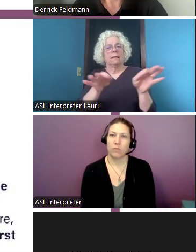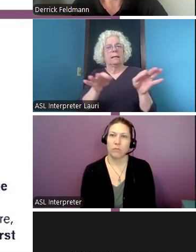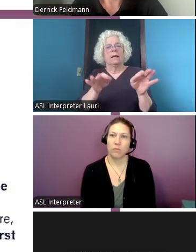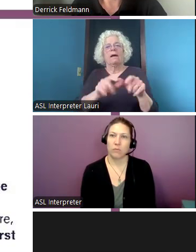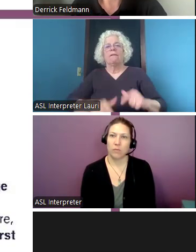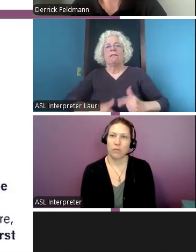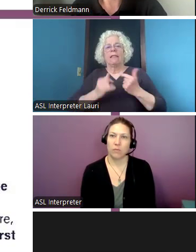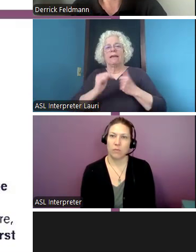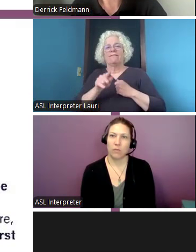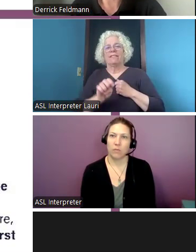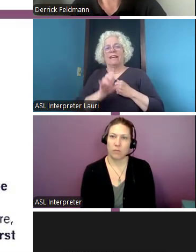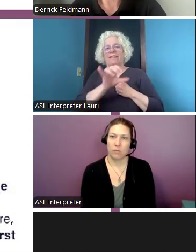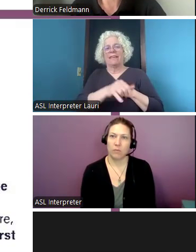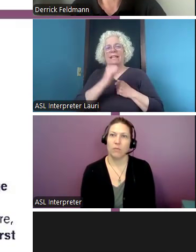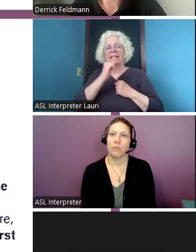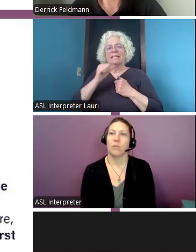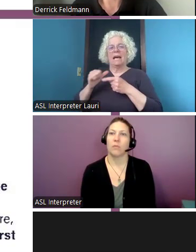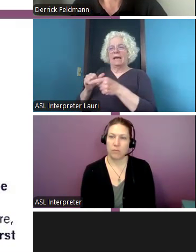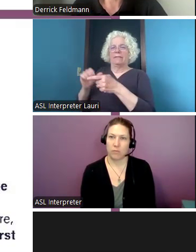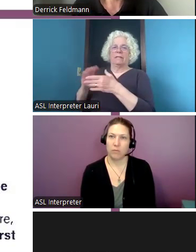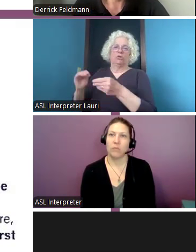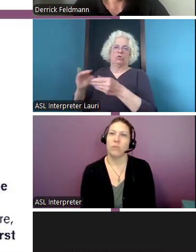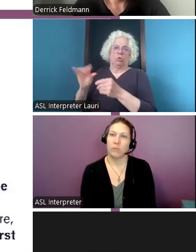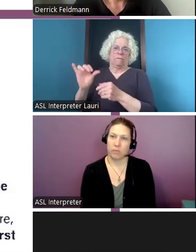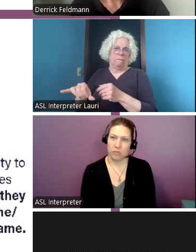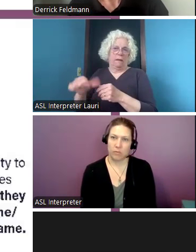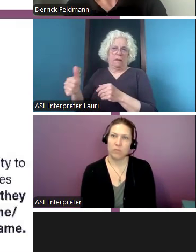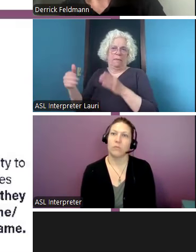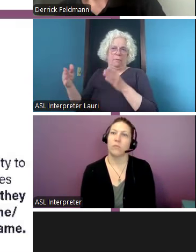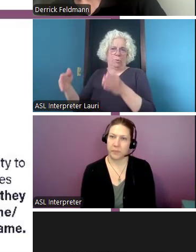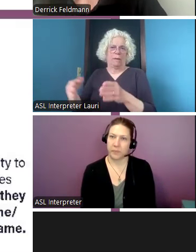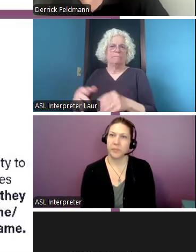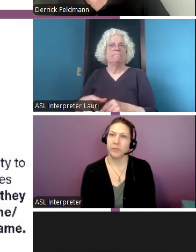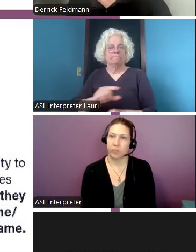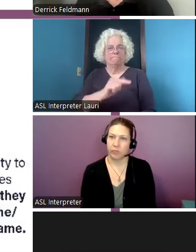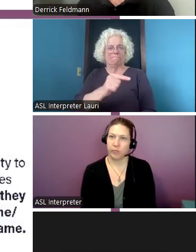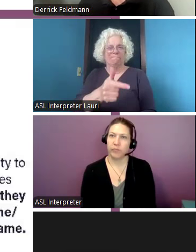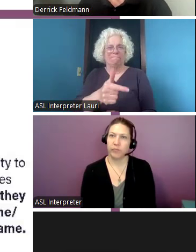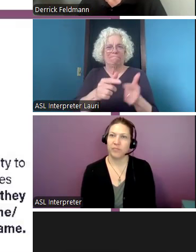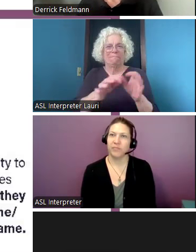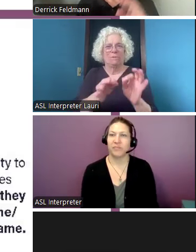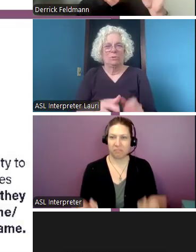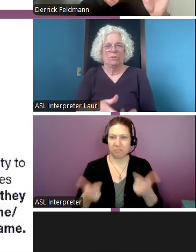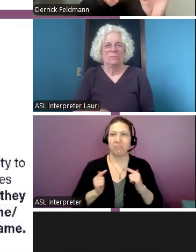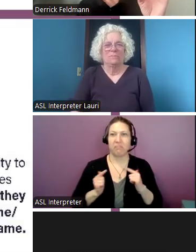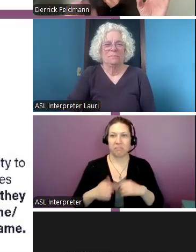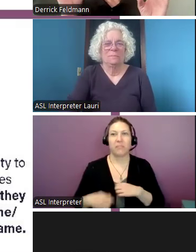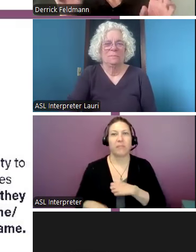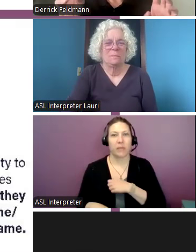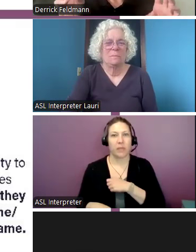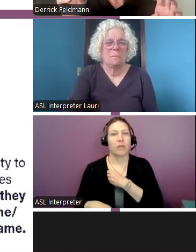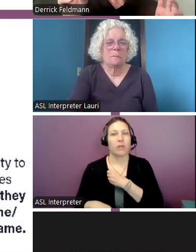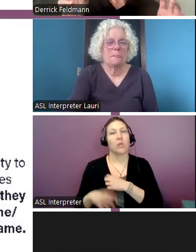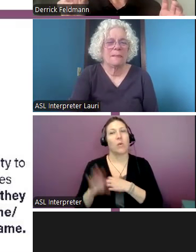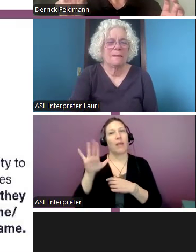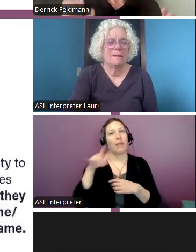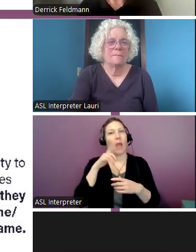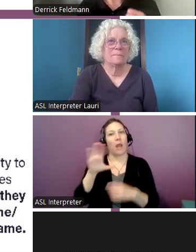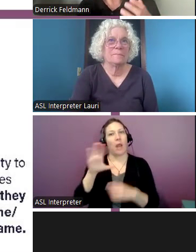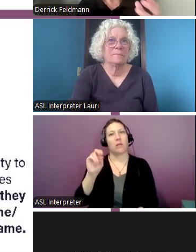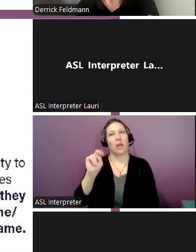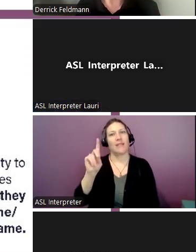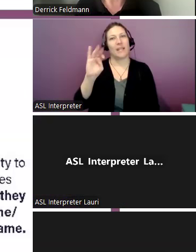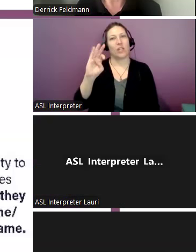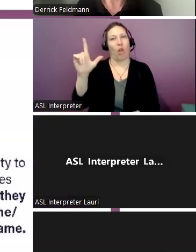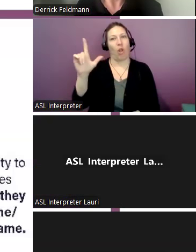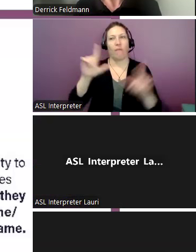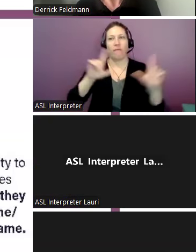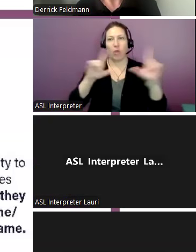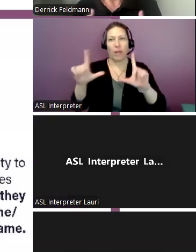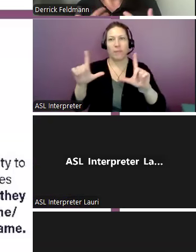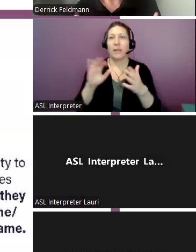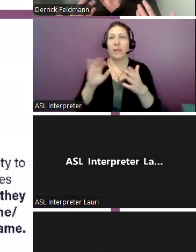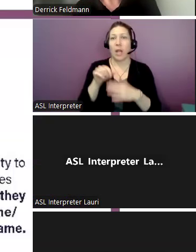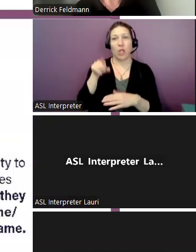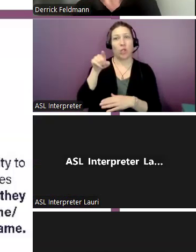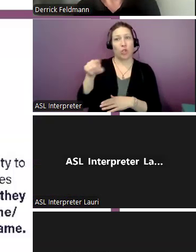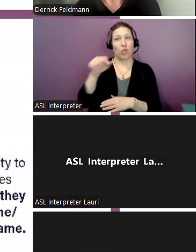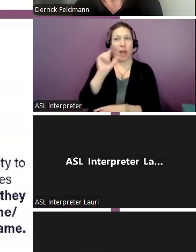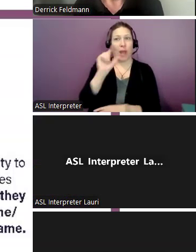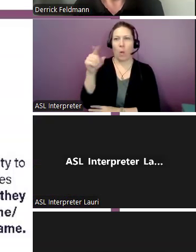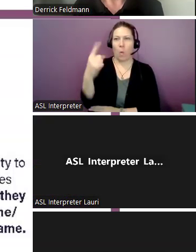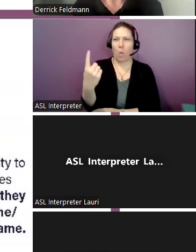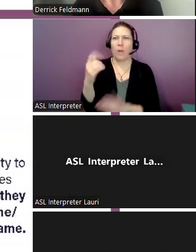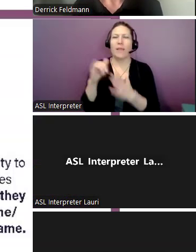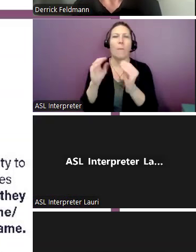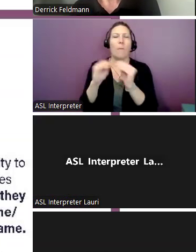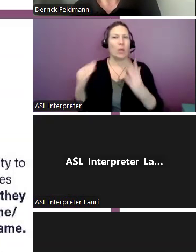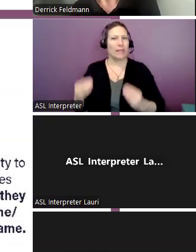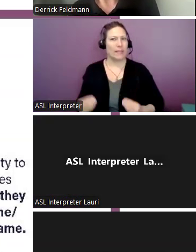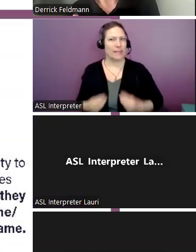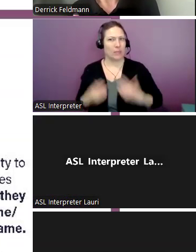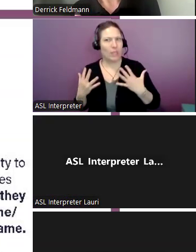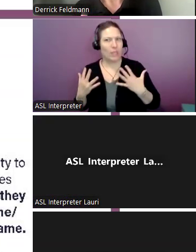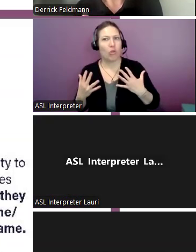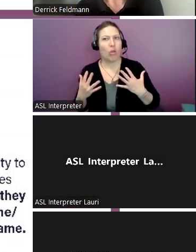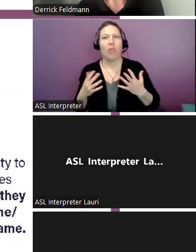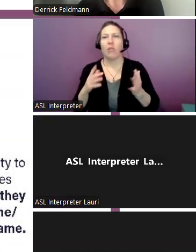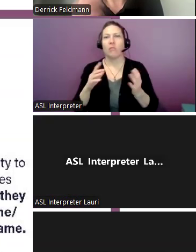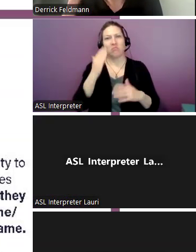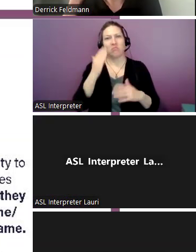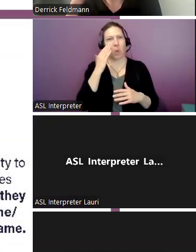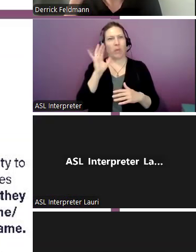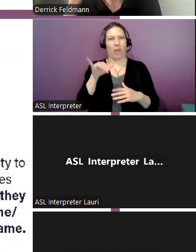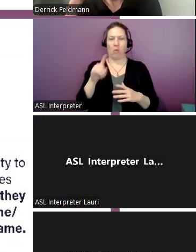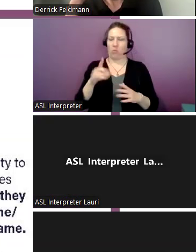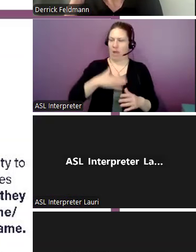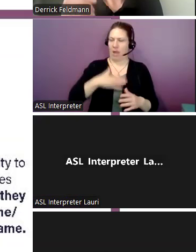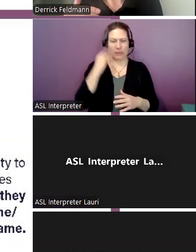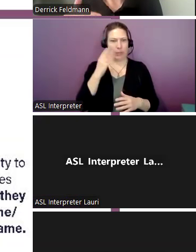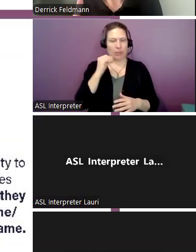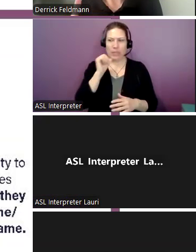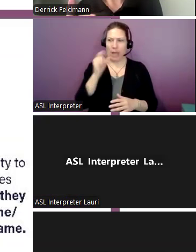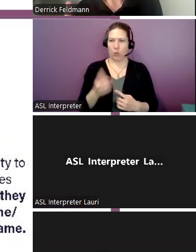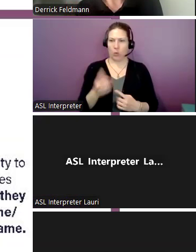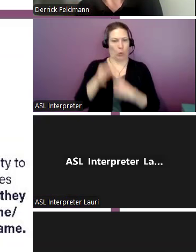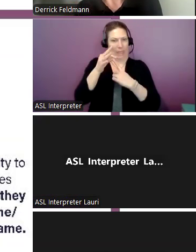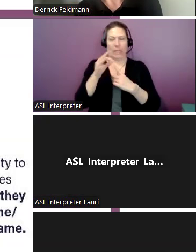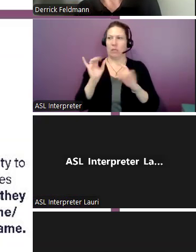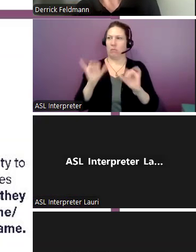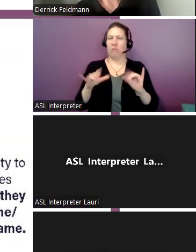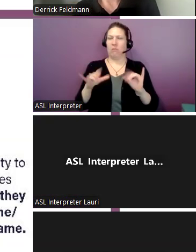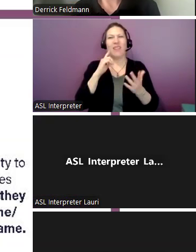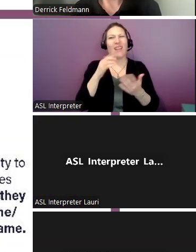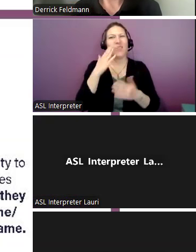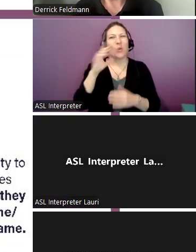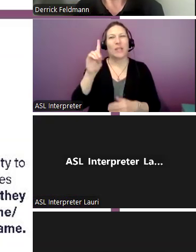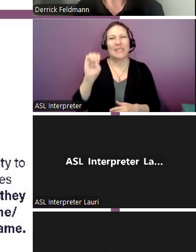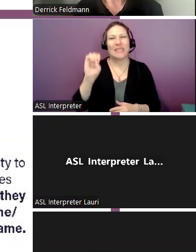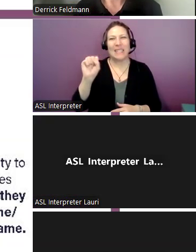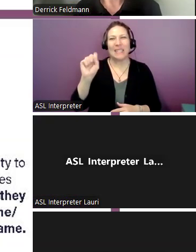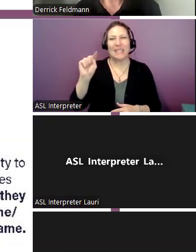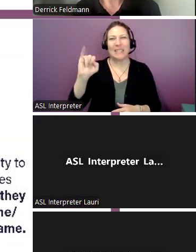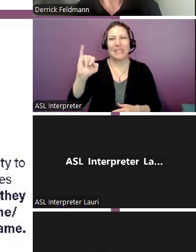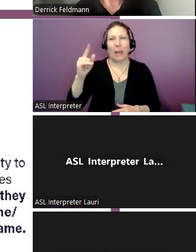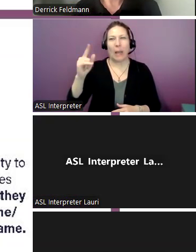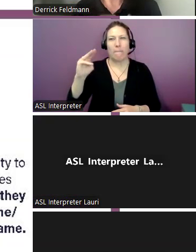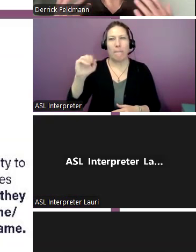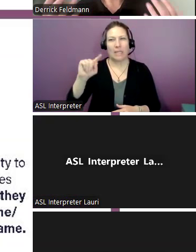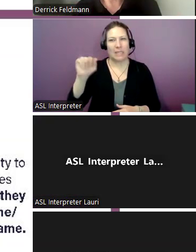of the Lifeline, of course, rather than start going in the story that way. And then, of course, our conditional frames, remember that you're not alone versus identifying crisis, that you're not alone was the more inspirational one for them just knowing that their experiences, you know, this is sort of the destigmatizing environment too as well.